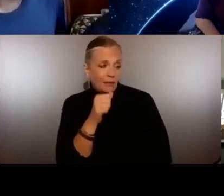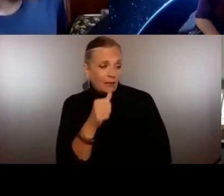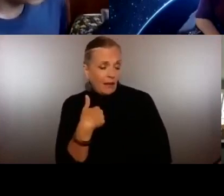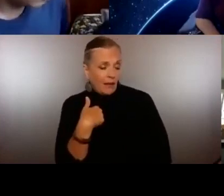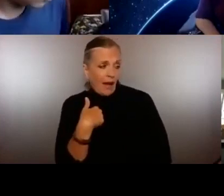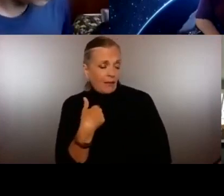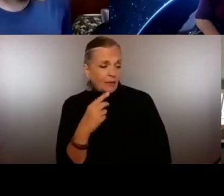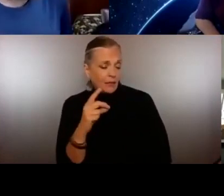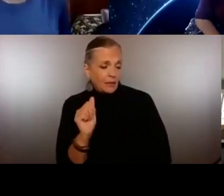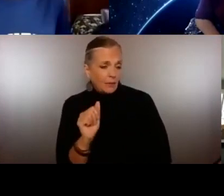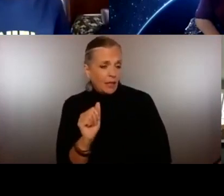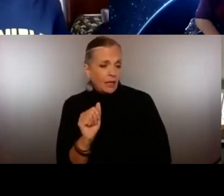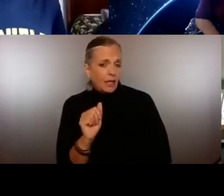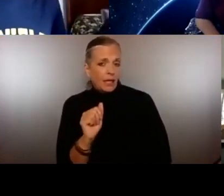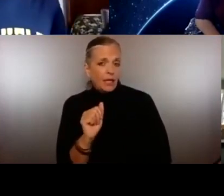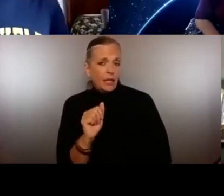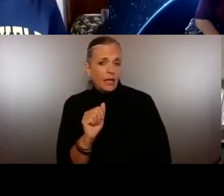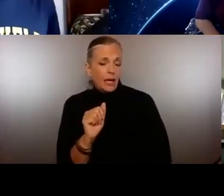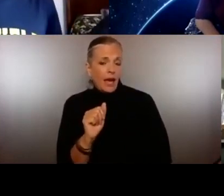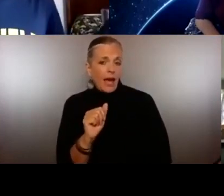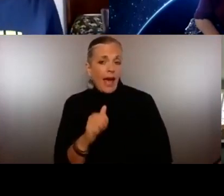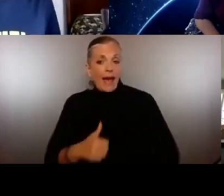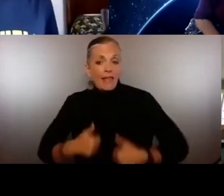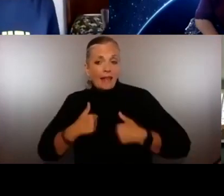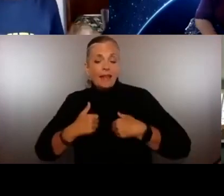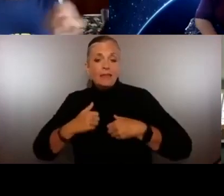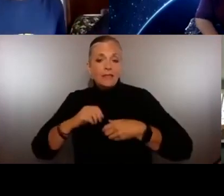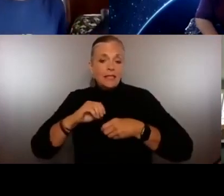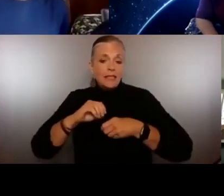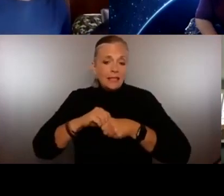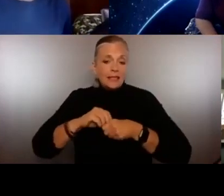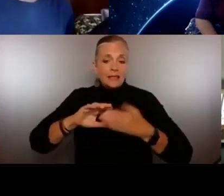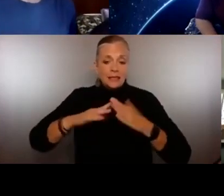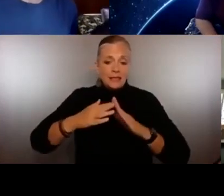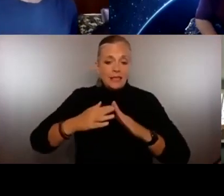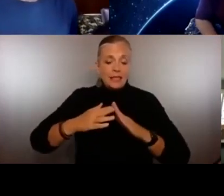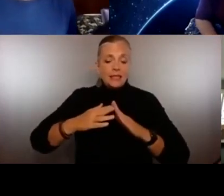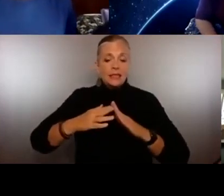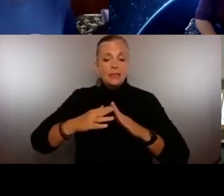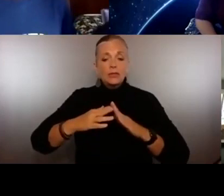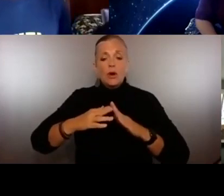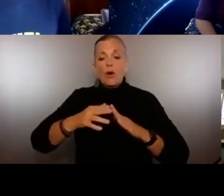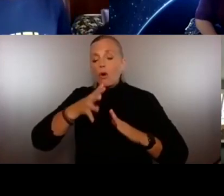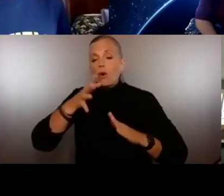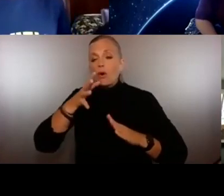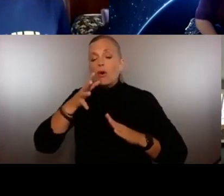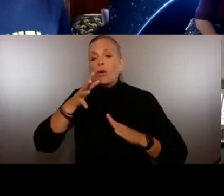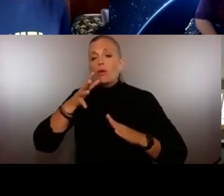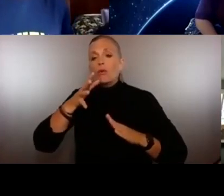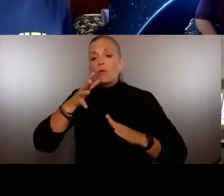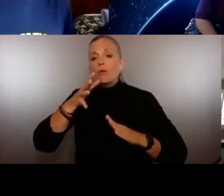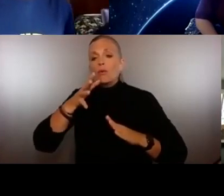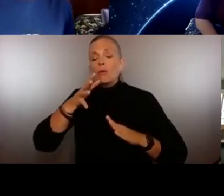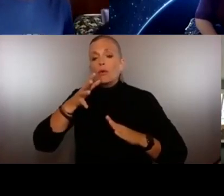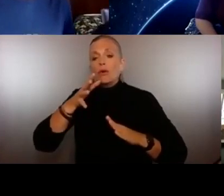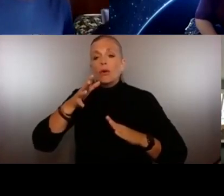and were living in the cities or the rural communities, they would be experimenting and doing